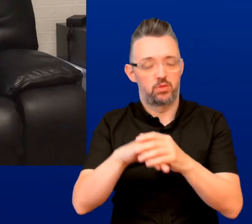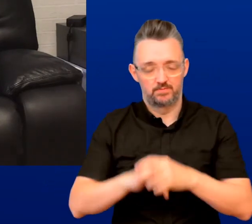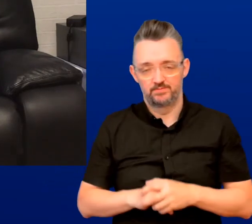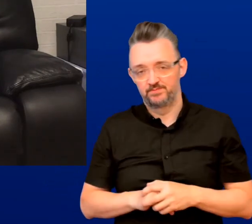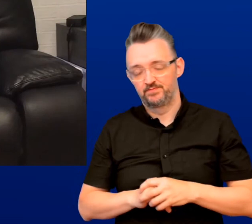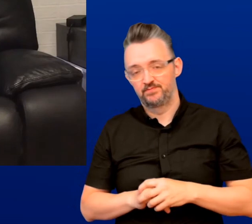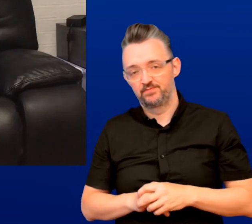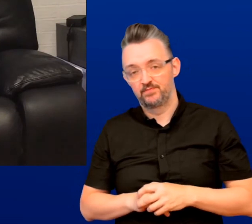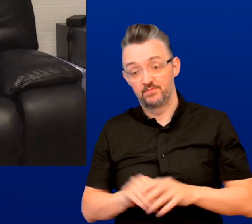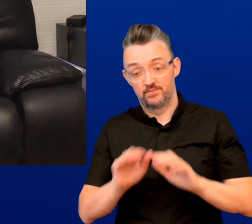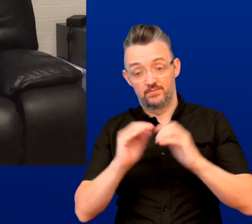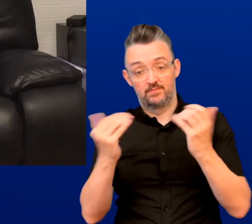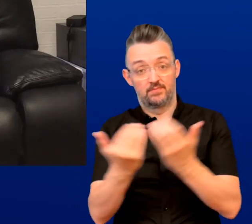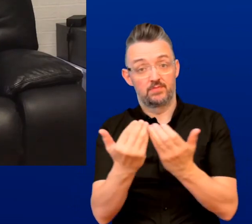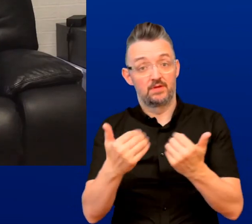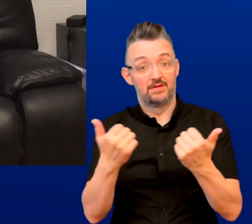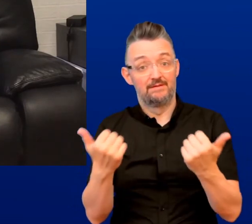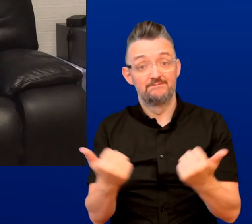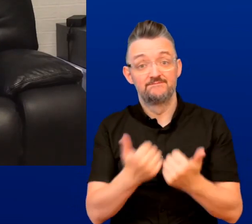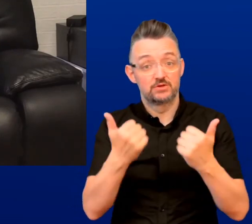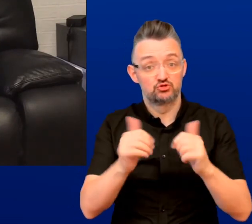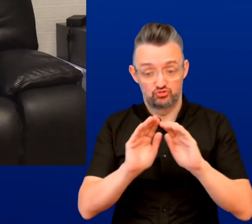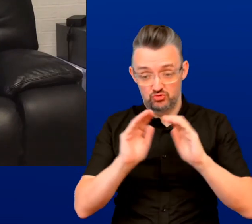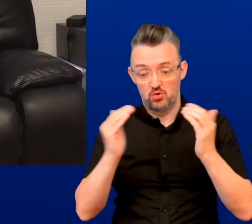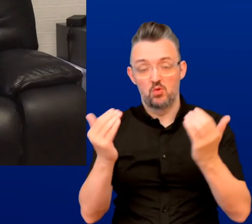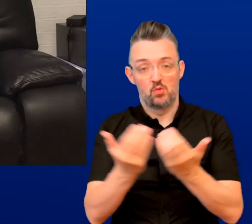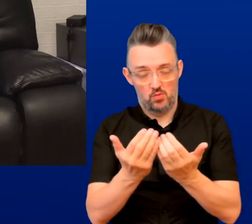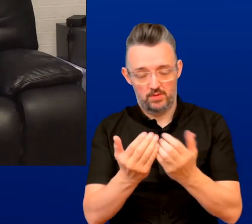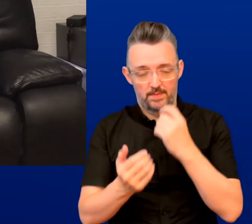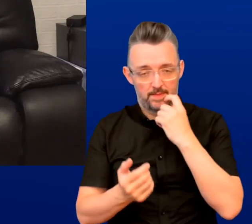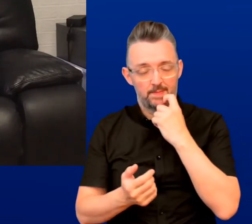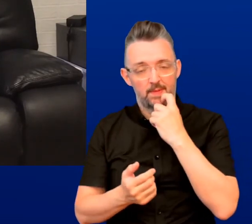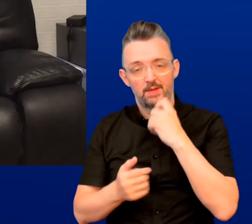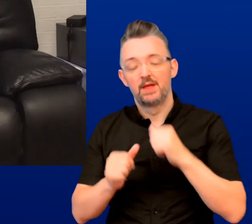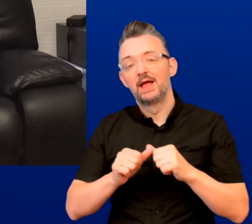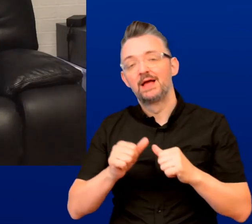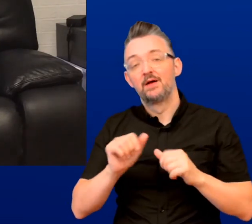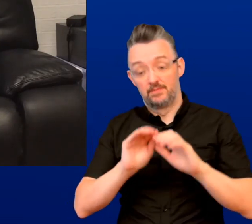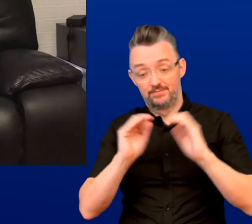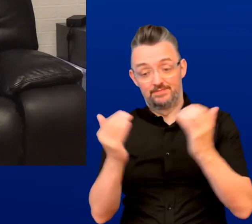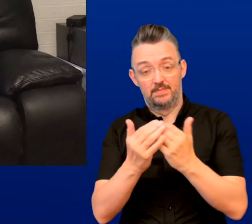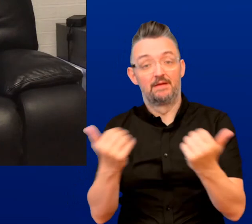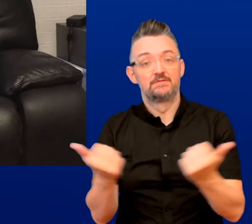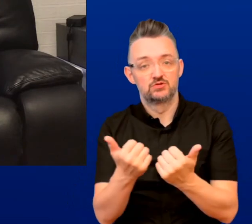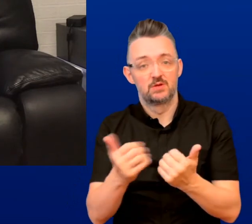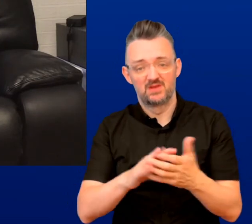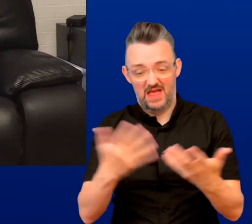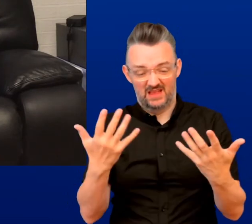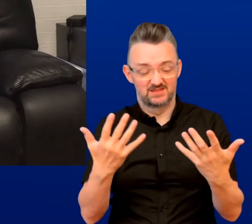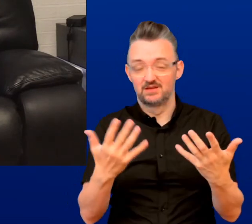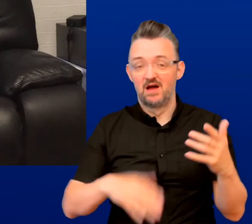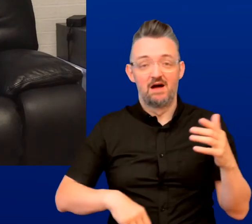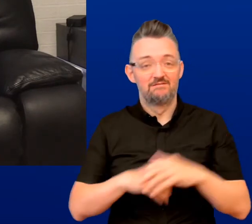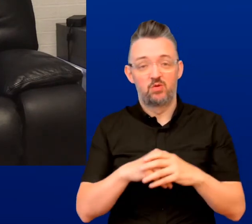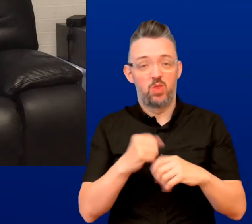bowl. When you finish covering the walls of the bowl, what you do is (your hands will be covered in glue but they wash -